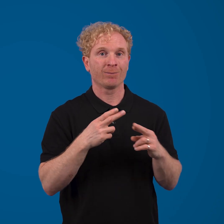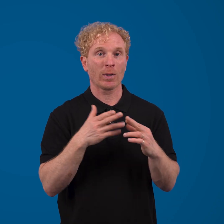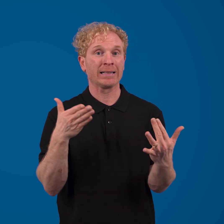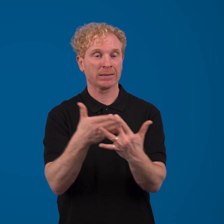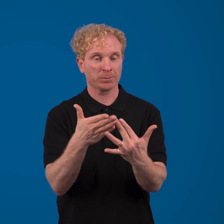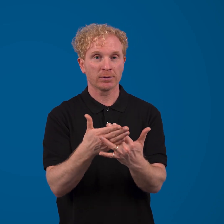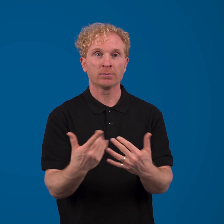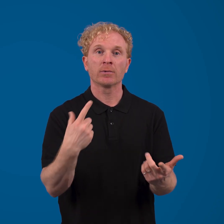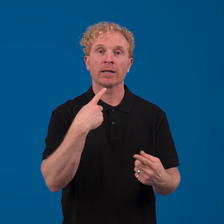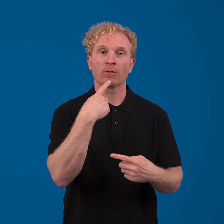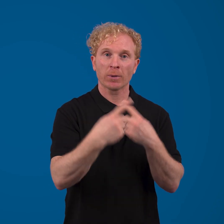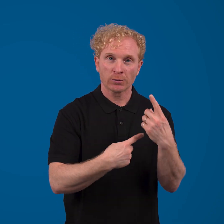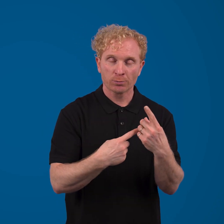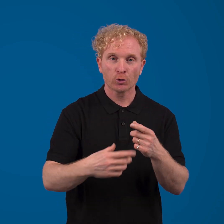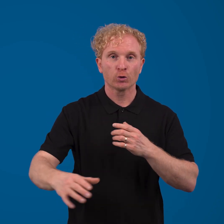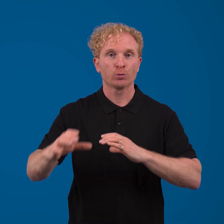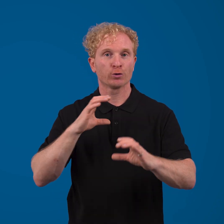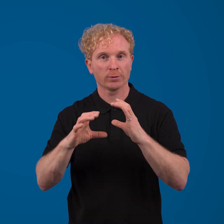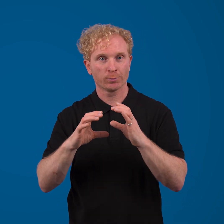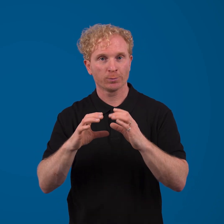accessible information and communications.